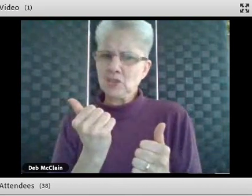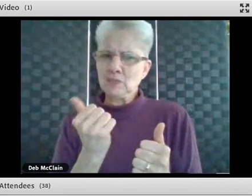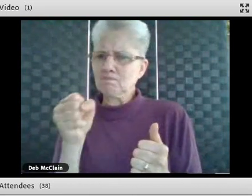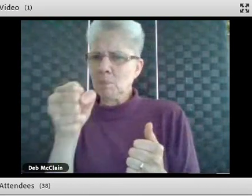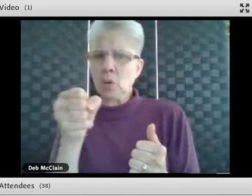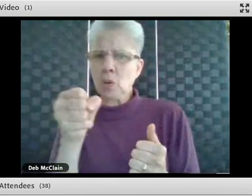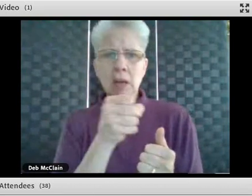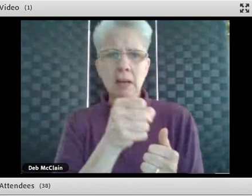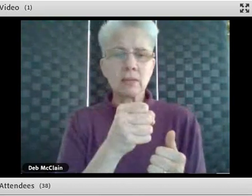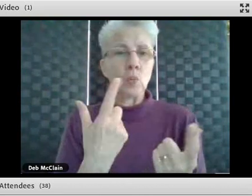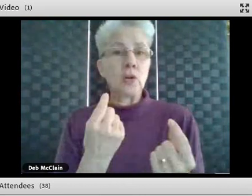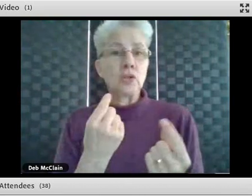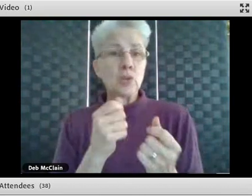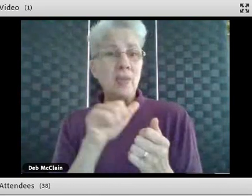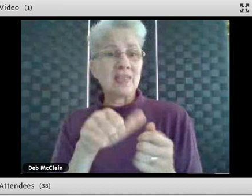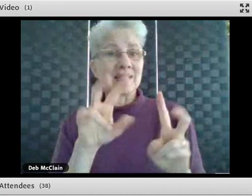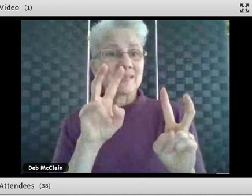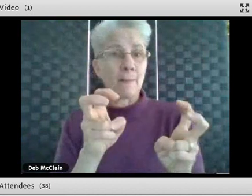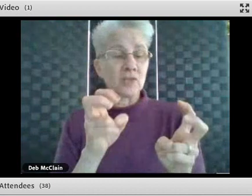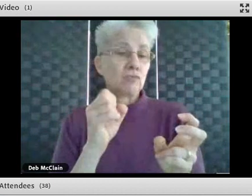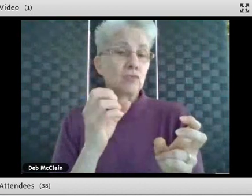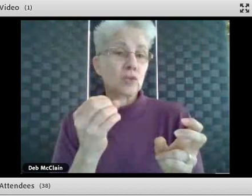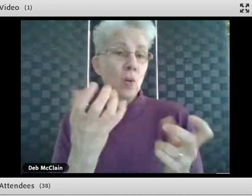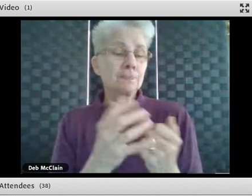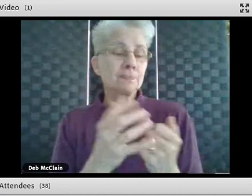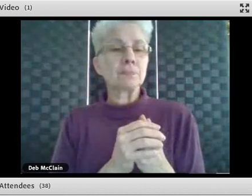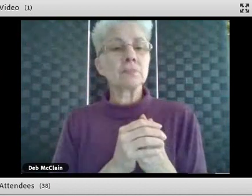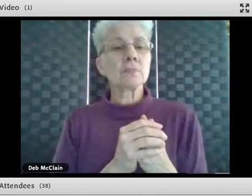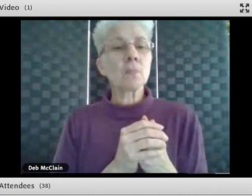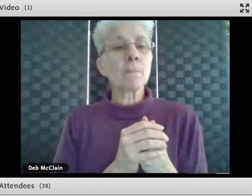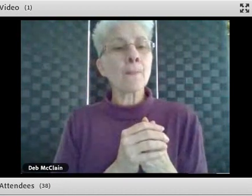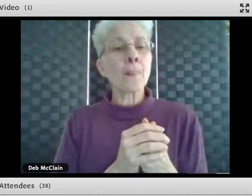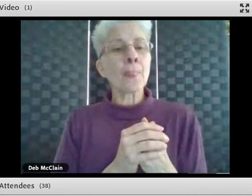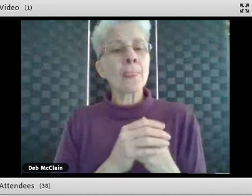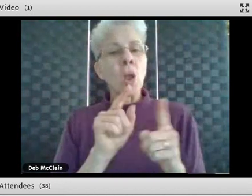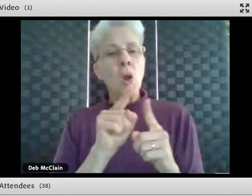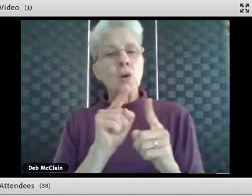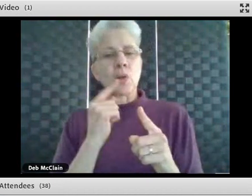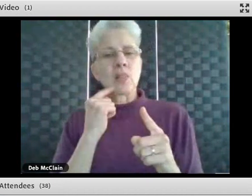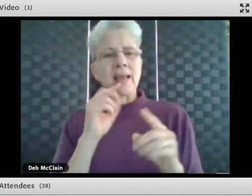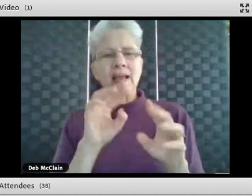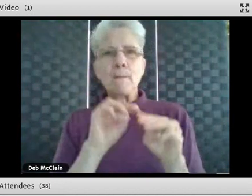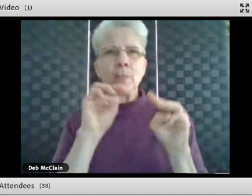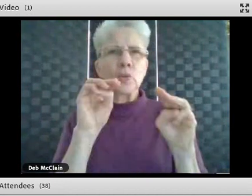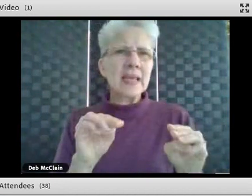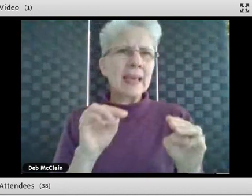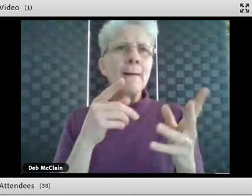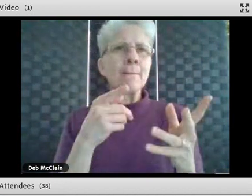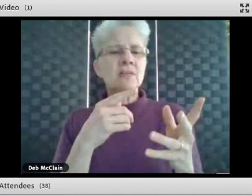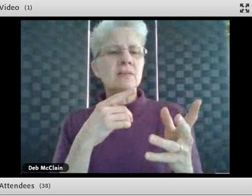what we should do with the subject headings. Like, museums use the nomenclature books,